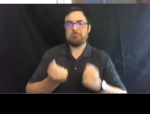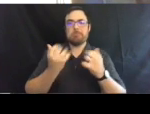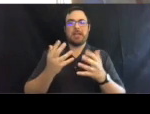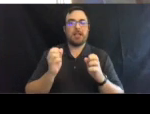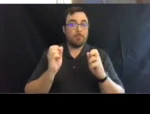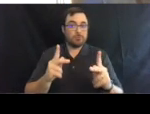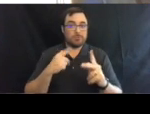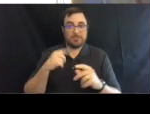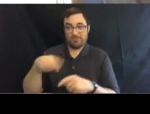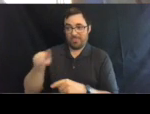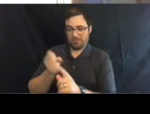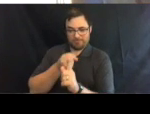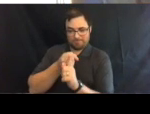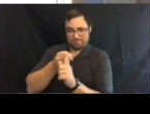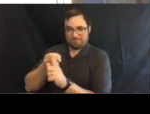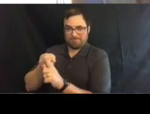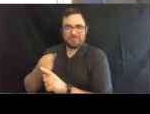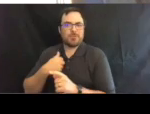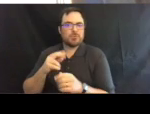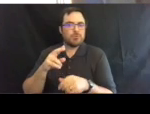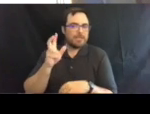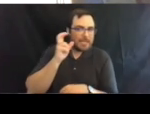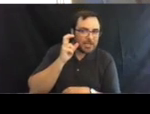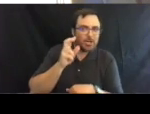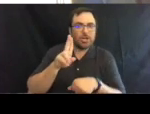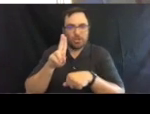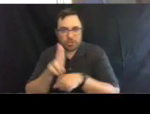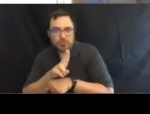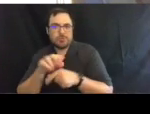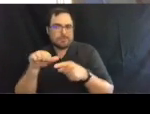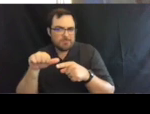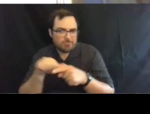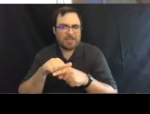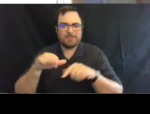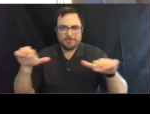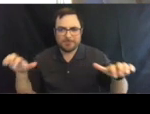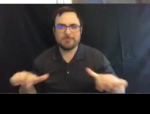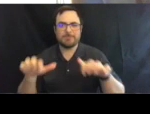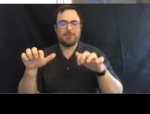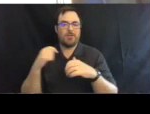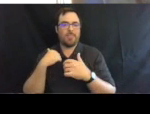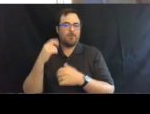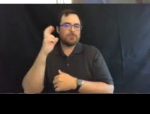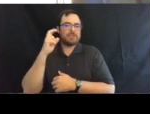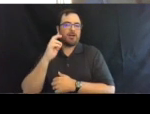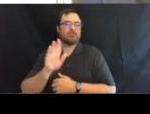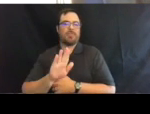to hear those sounds and use those sounds and practice those sounds um that are at their expected developmental